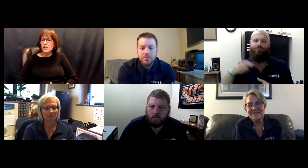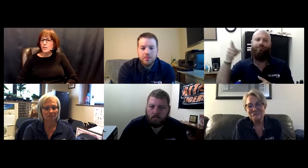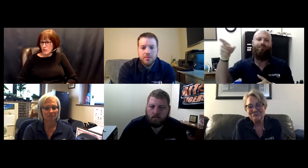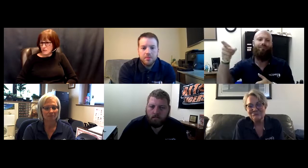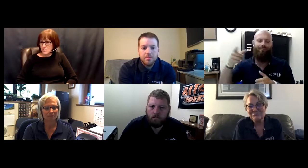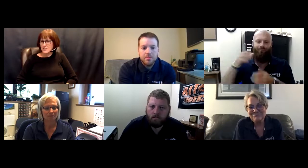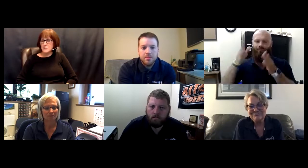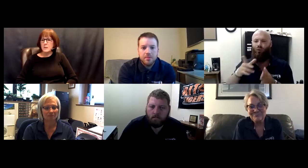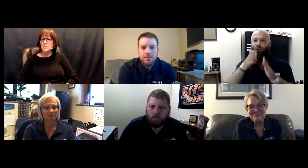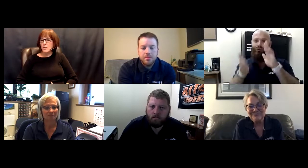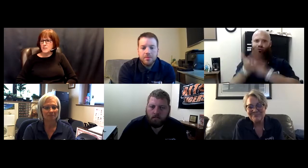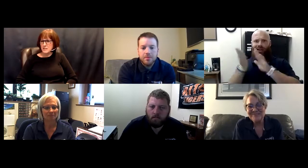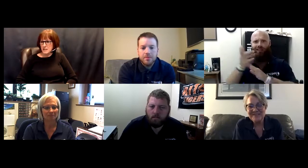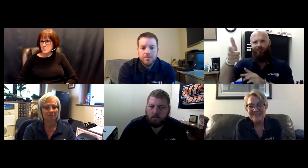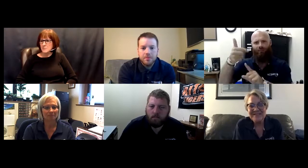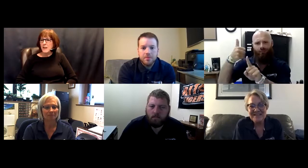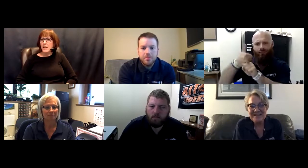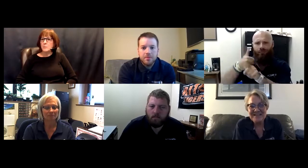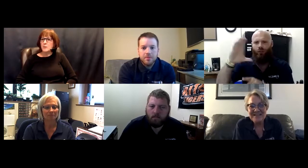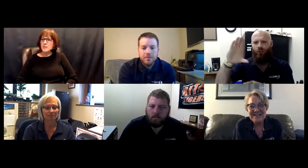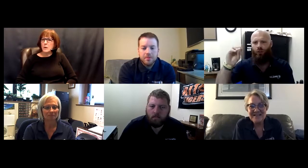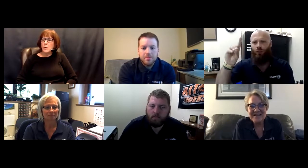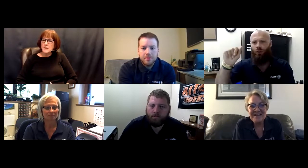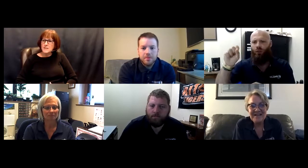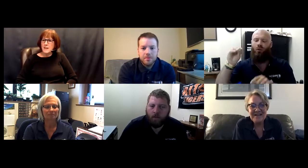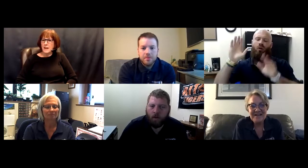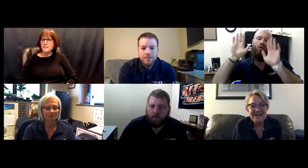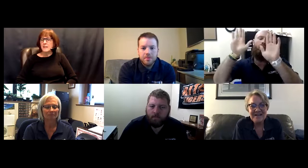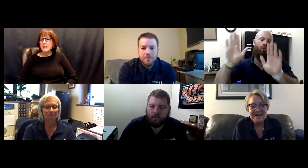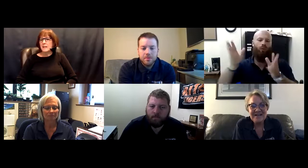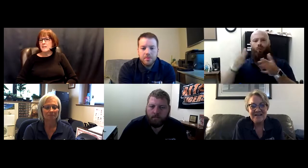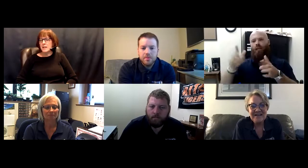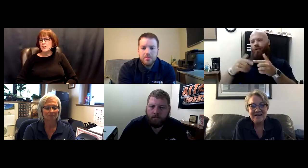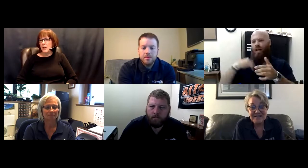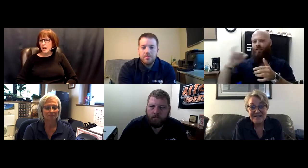it's a baseball stadium and the person that runs that is a child